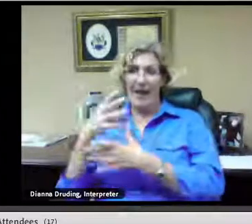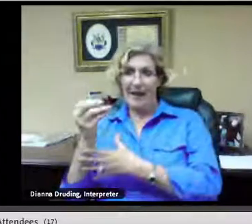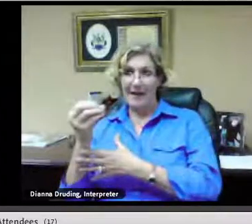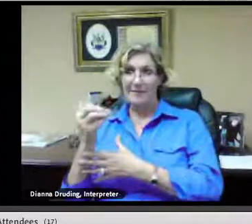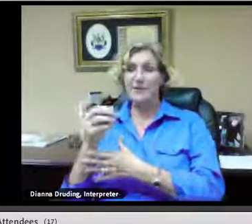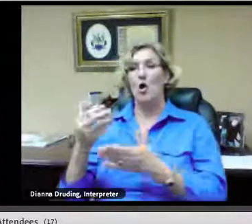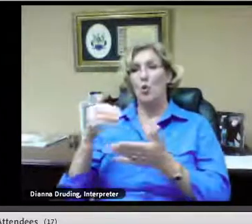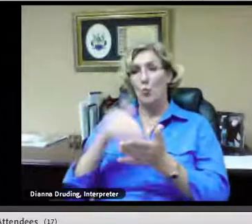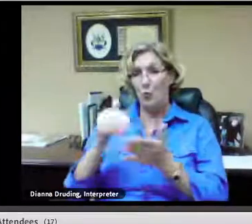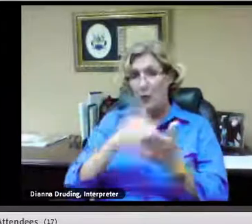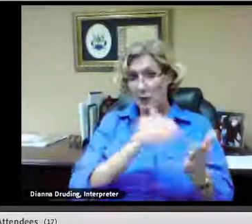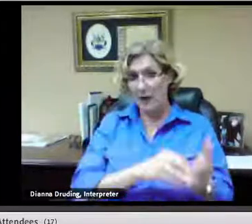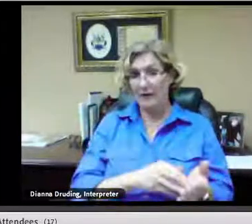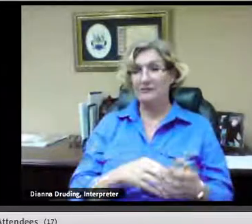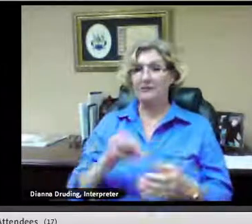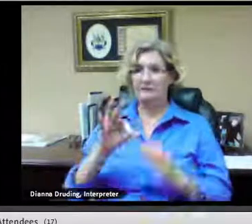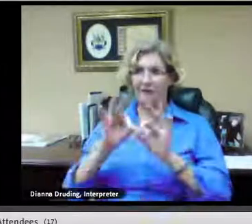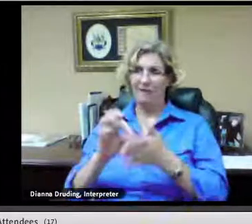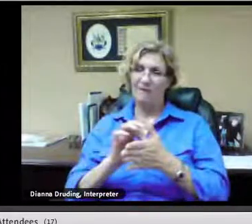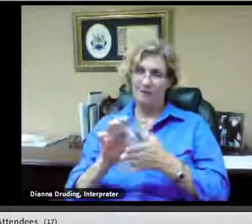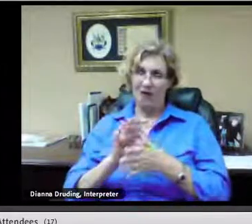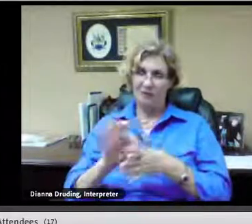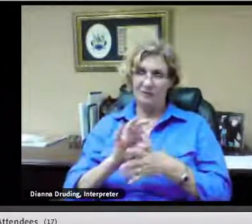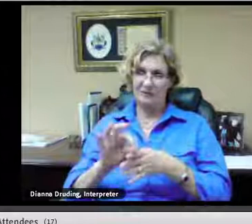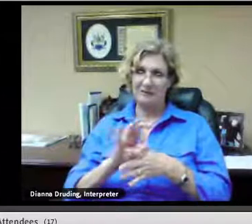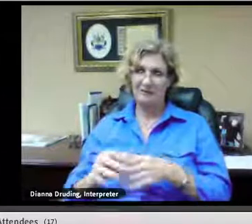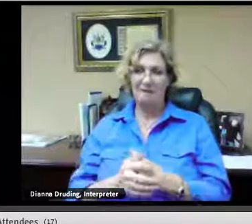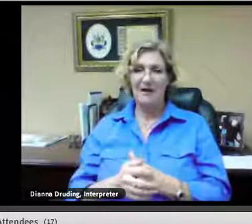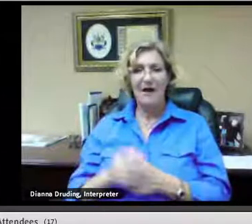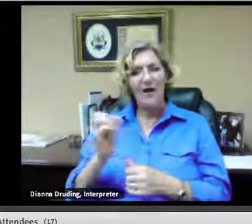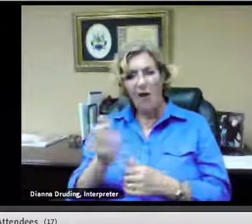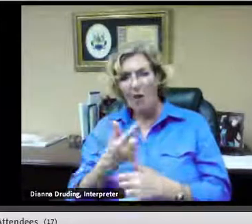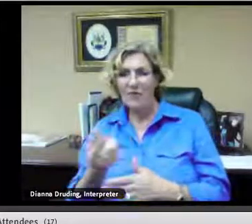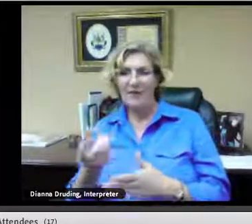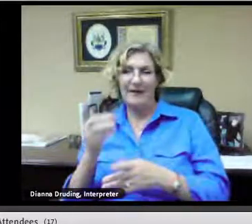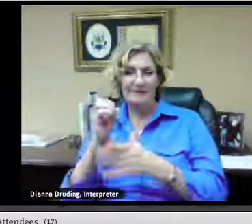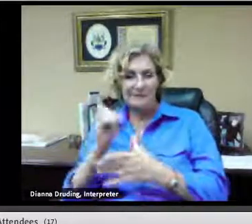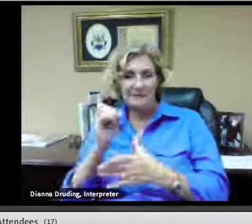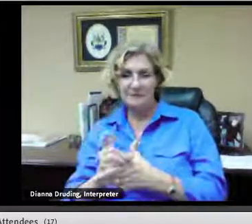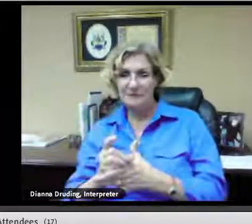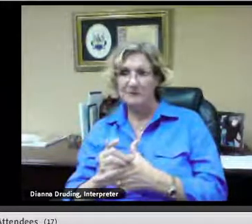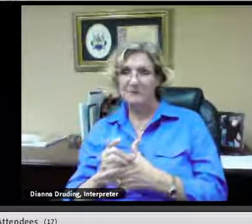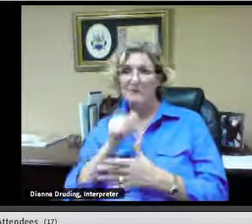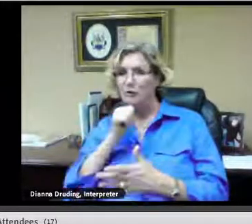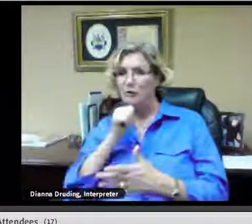You just don't know what a person is struggling with, what sort of disability,